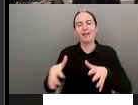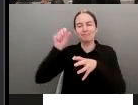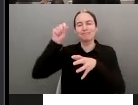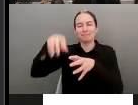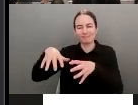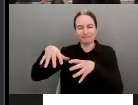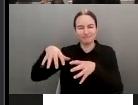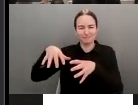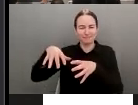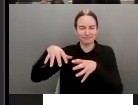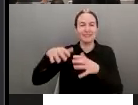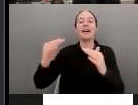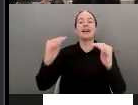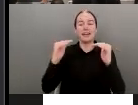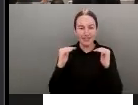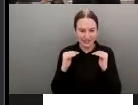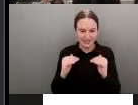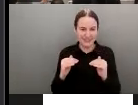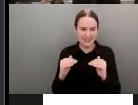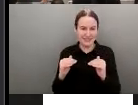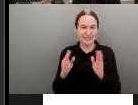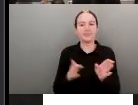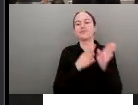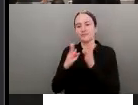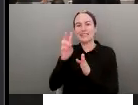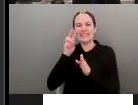Then I navigate to cart, so I have list